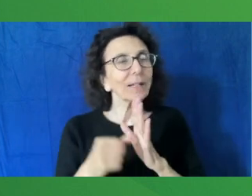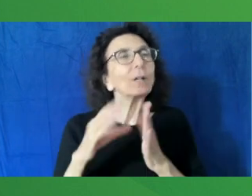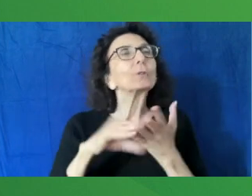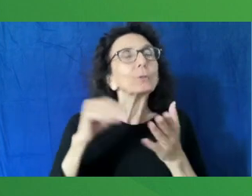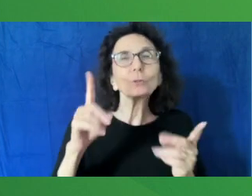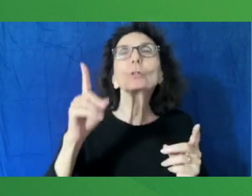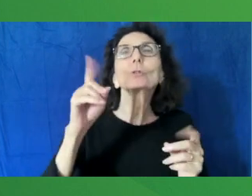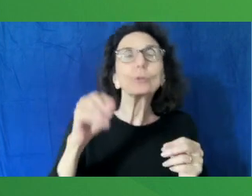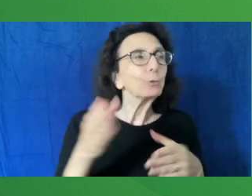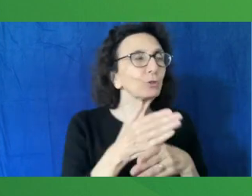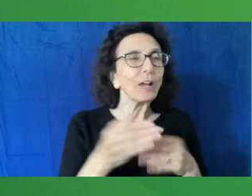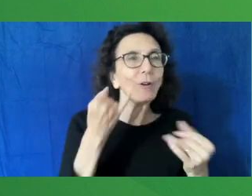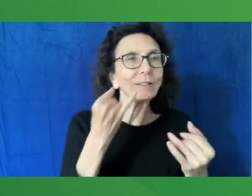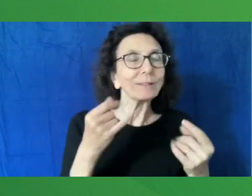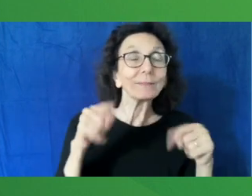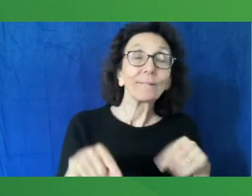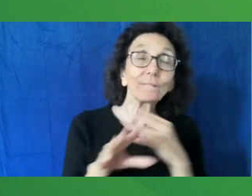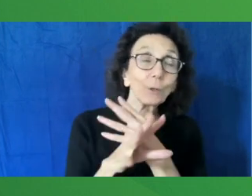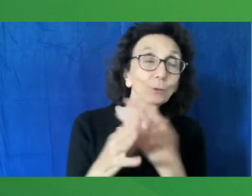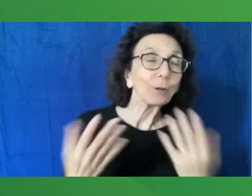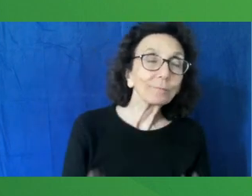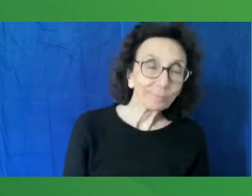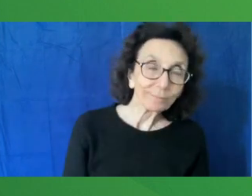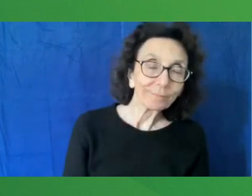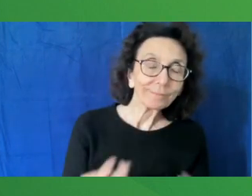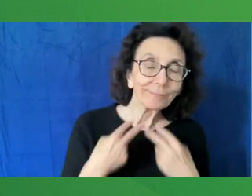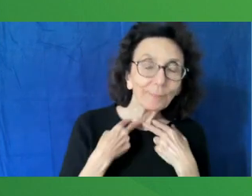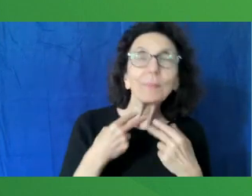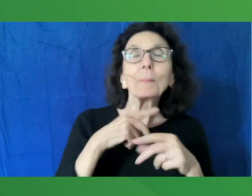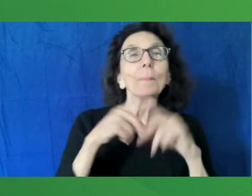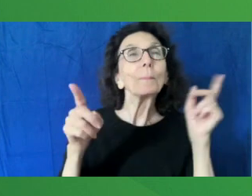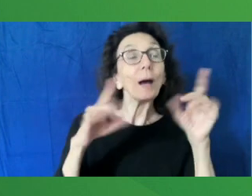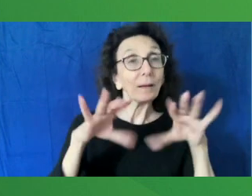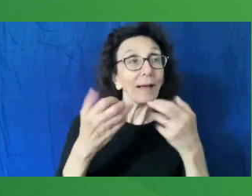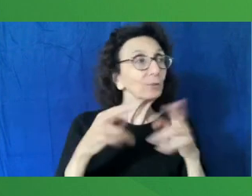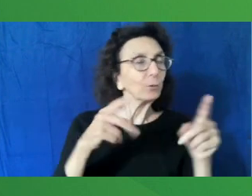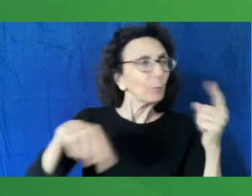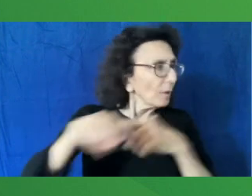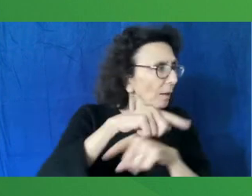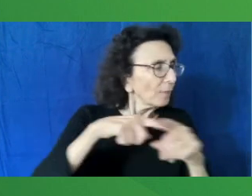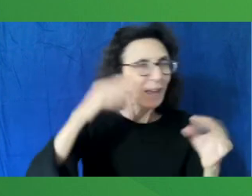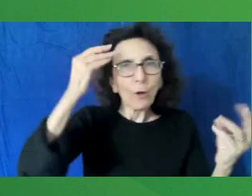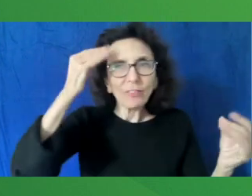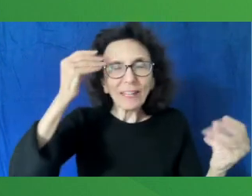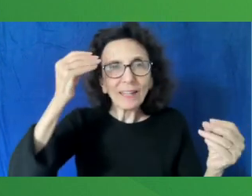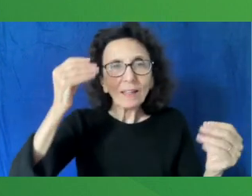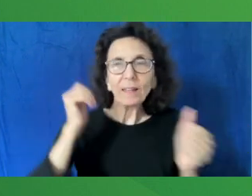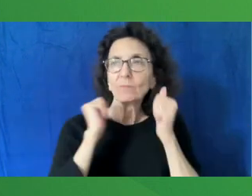It's hard to do that in a virtual setting, but in a classroom they're thinking they have time on their own to think.